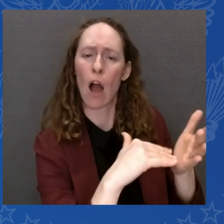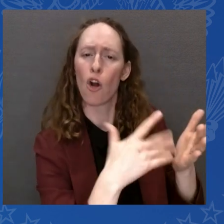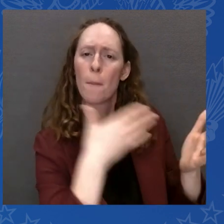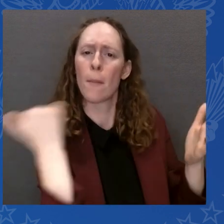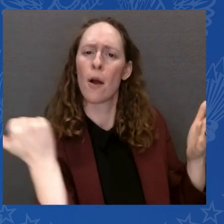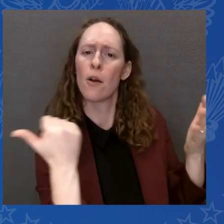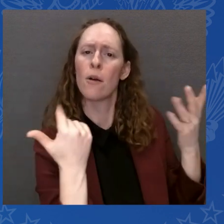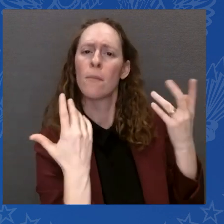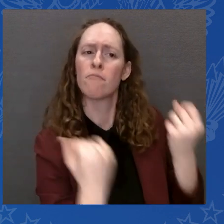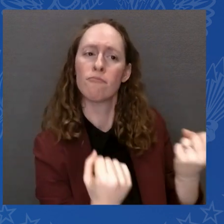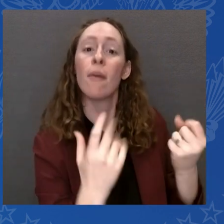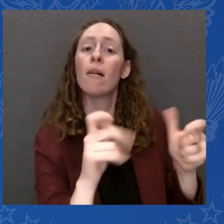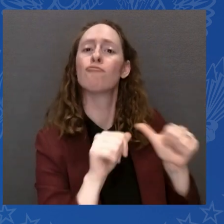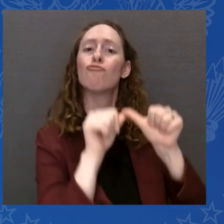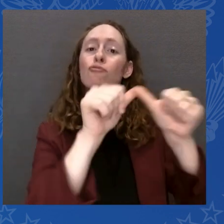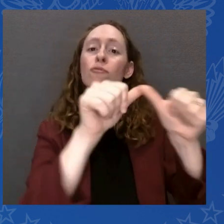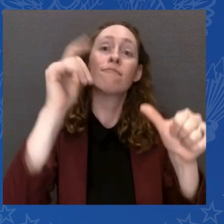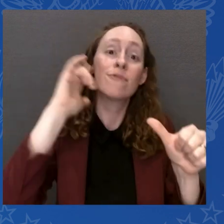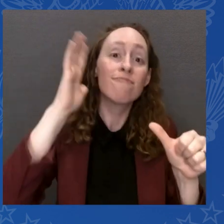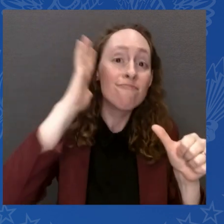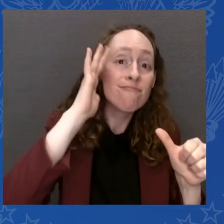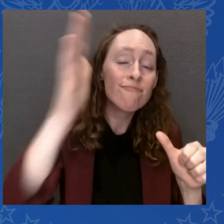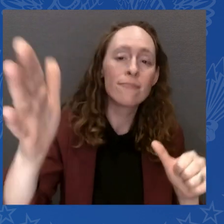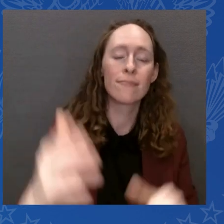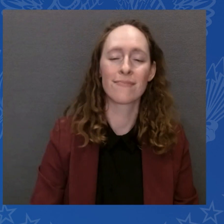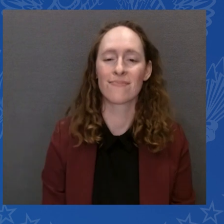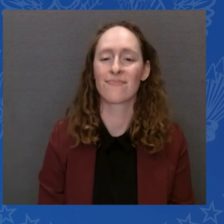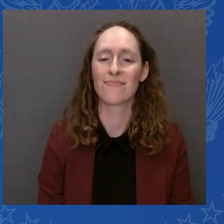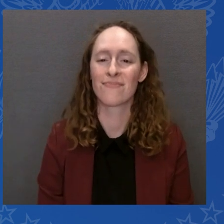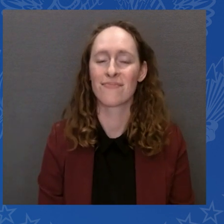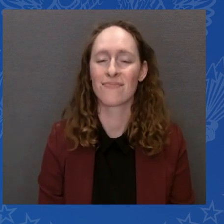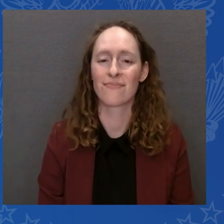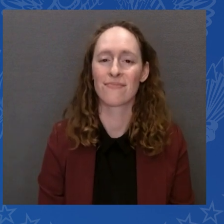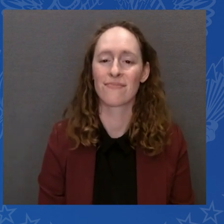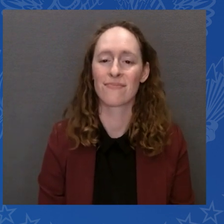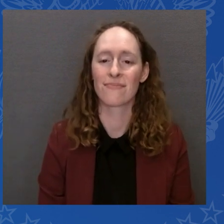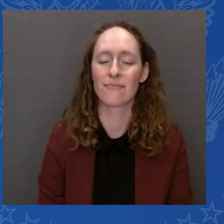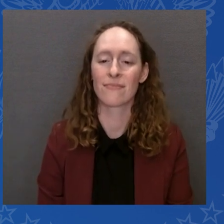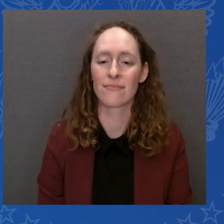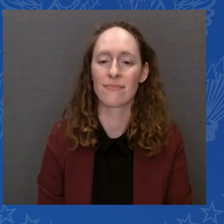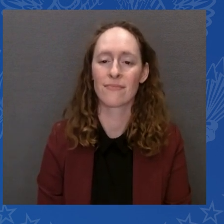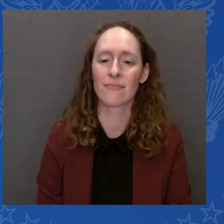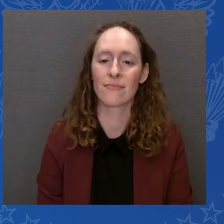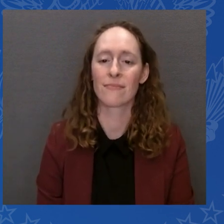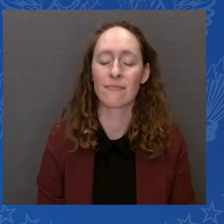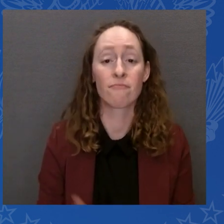For example, the Department of Agriculture is helping farmers with disaster loans and grants